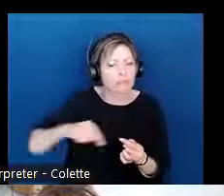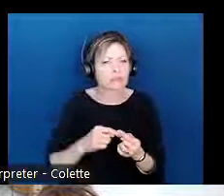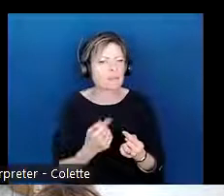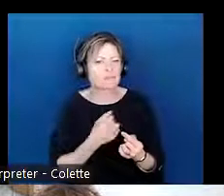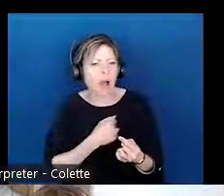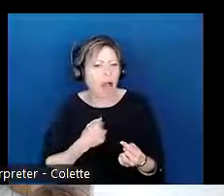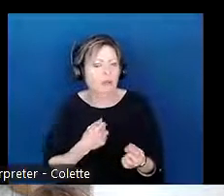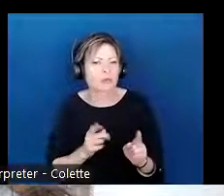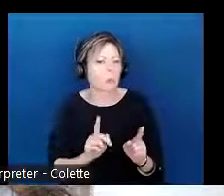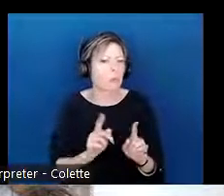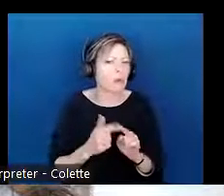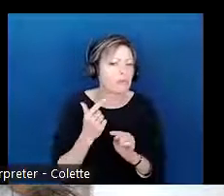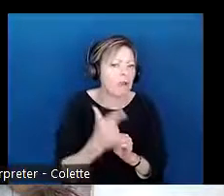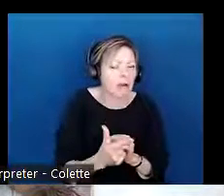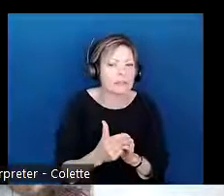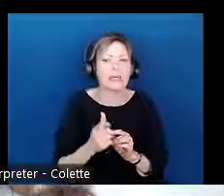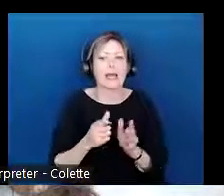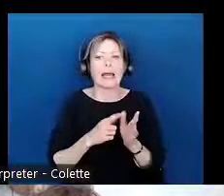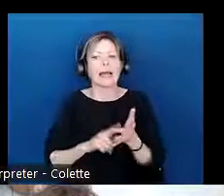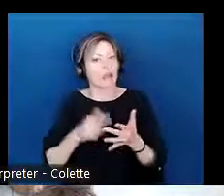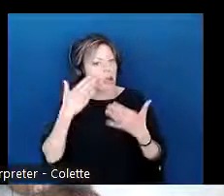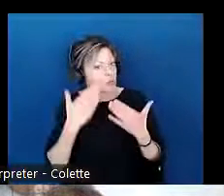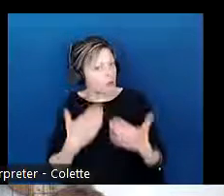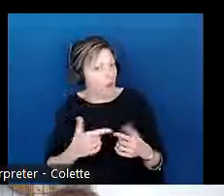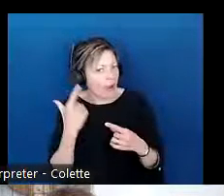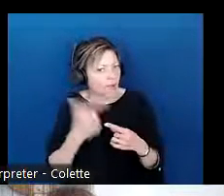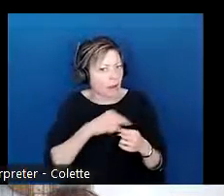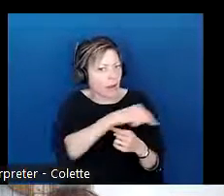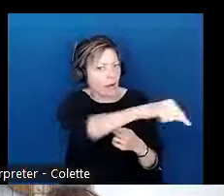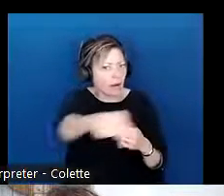um it's a circular route um we like I say wheelchair users could do